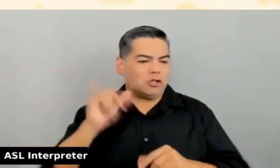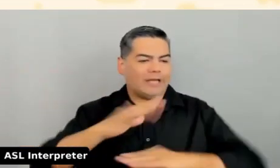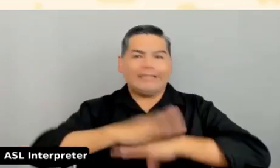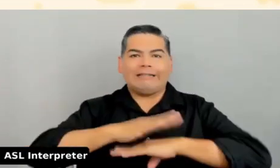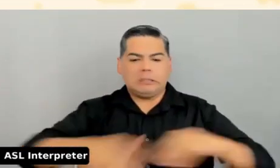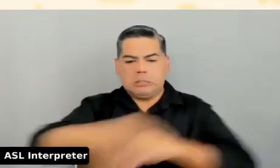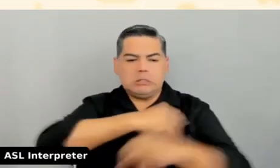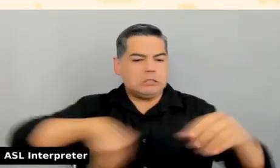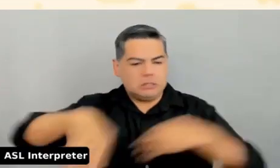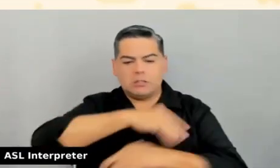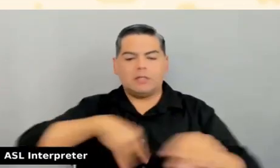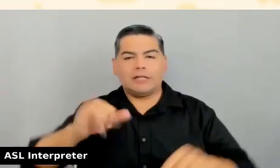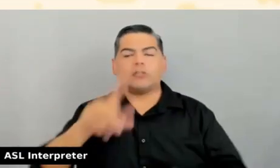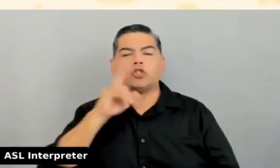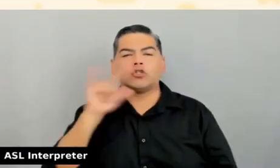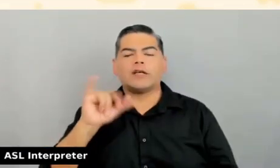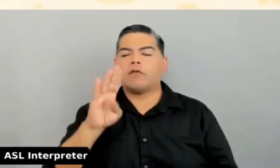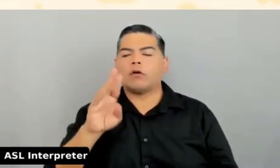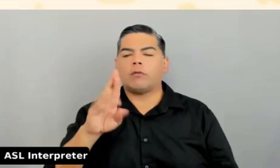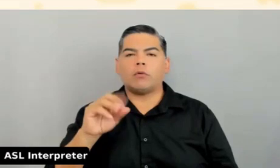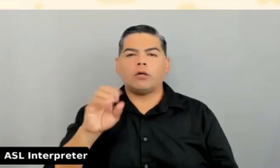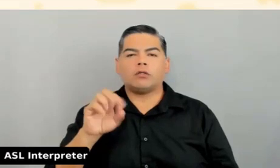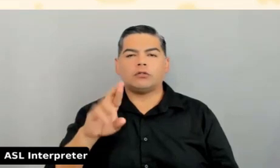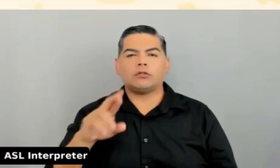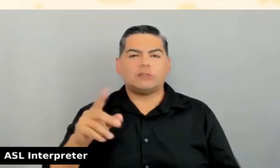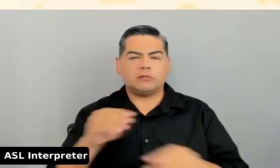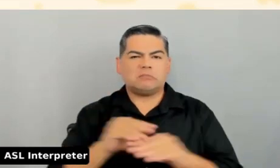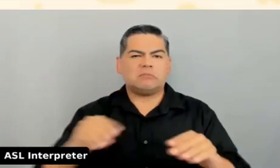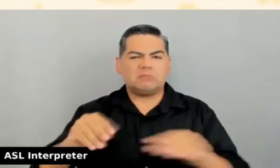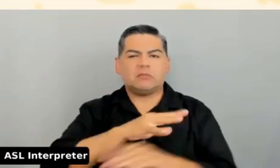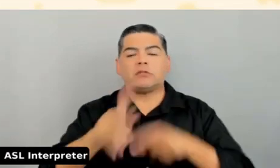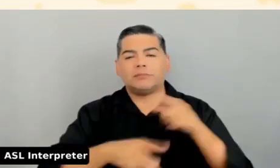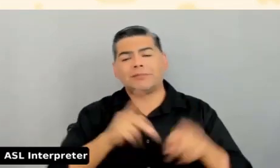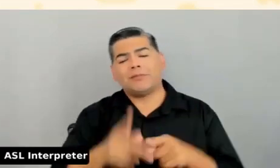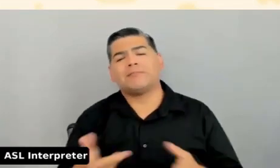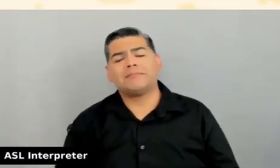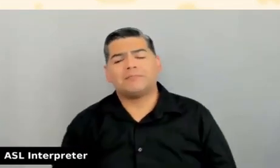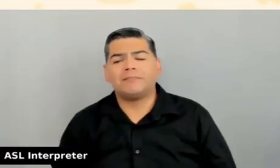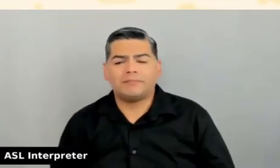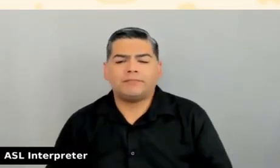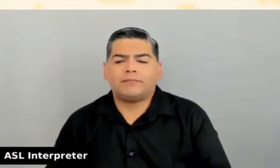And that's what changing your browser is essentially doing to people. Avoid using any preloaders.